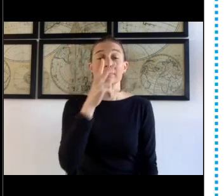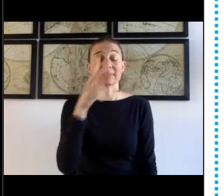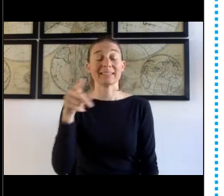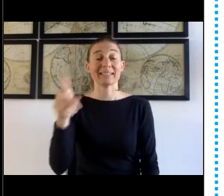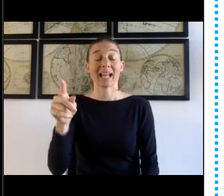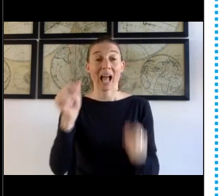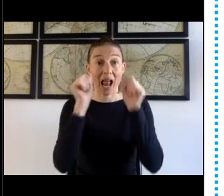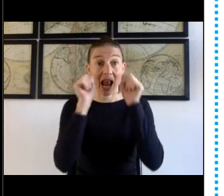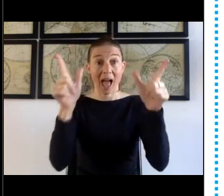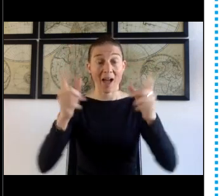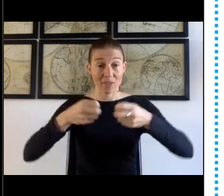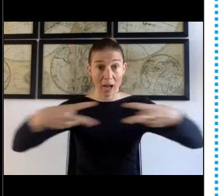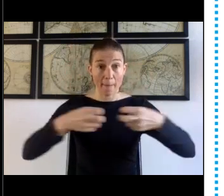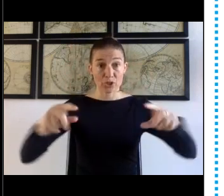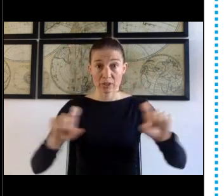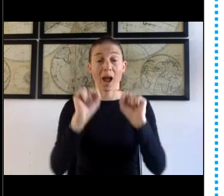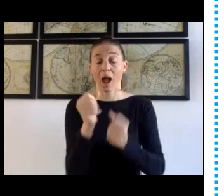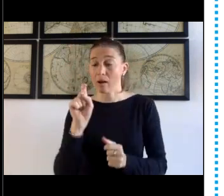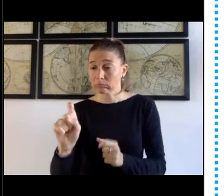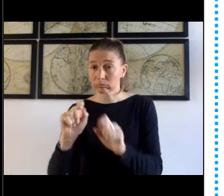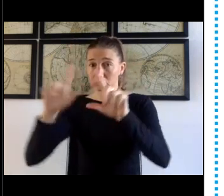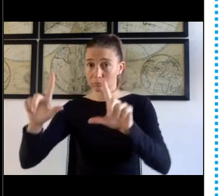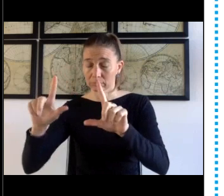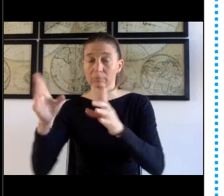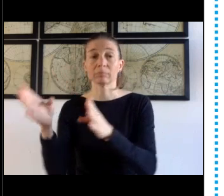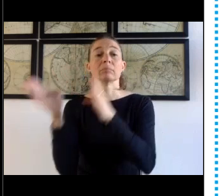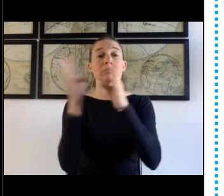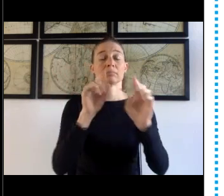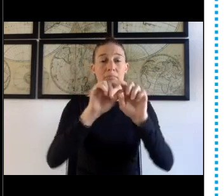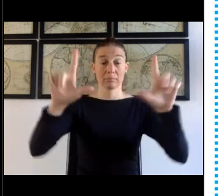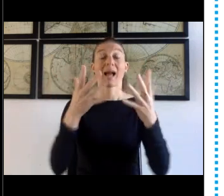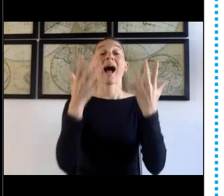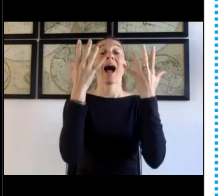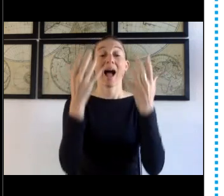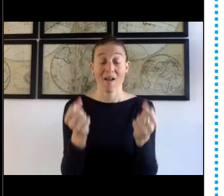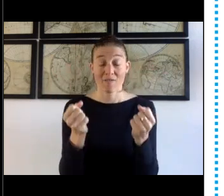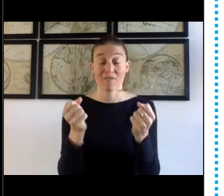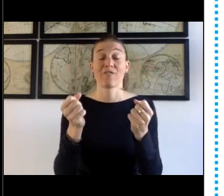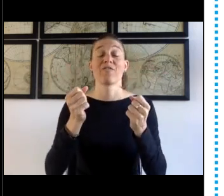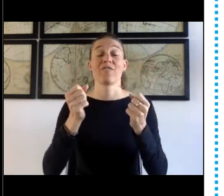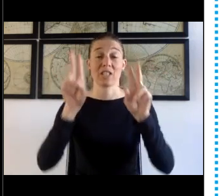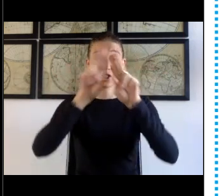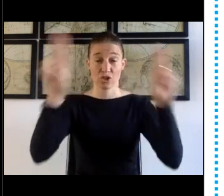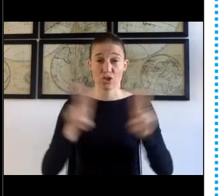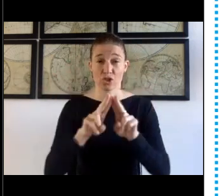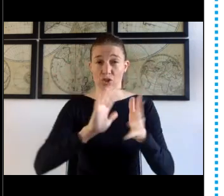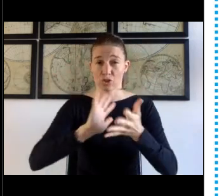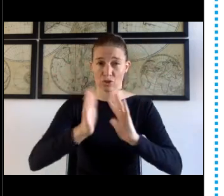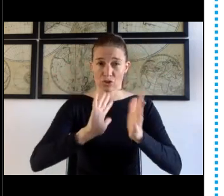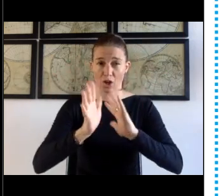The webinar will have international sign language interpretation as you can probably see right now.